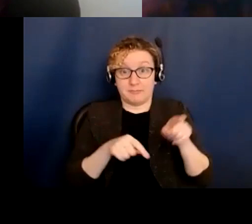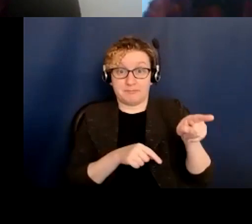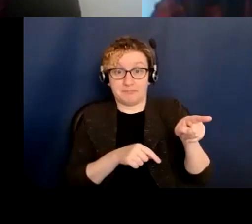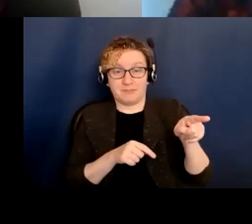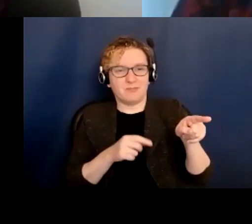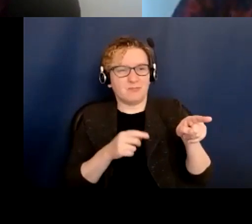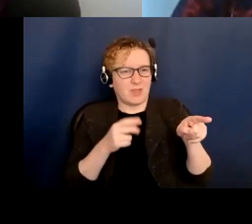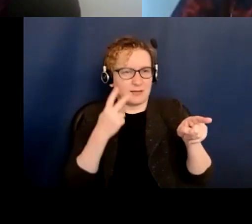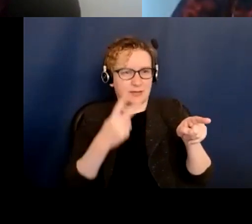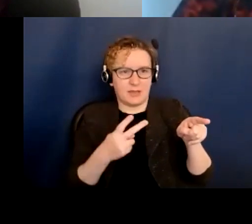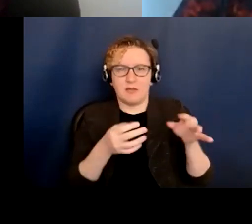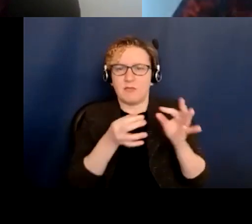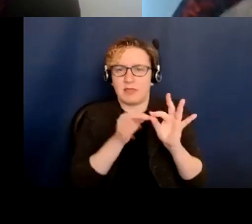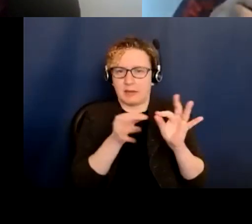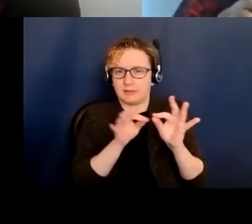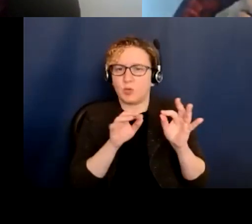you should look for.